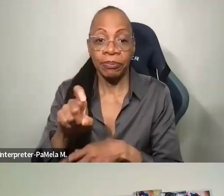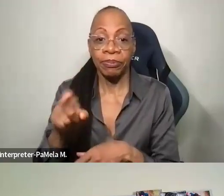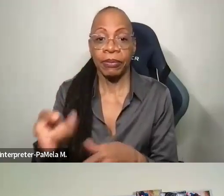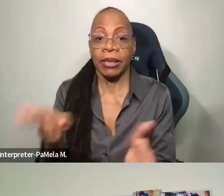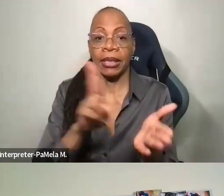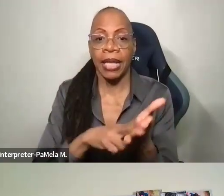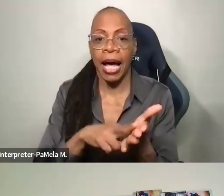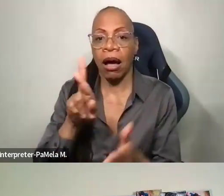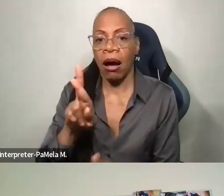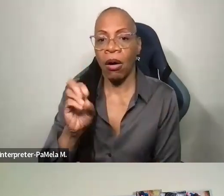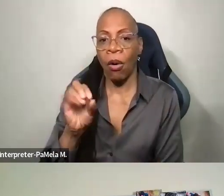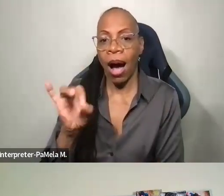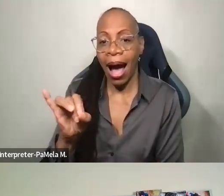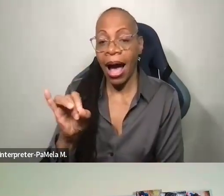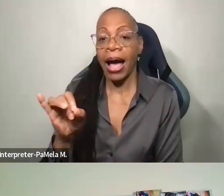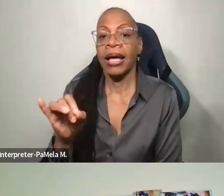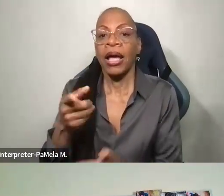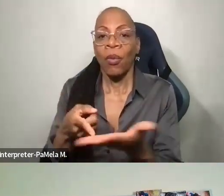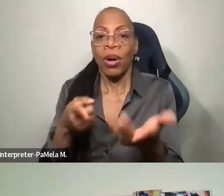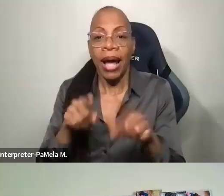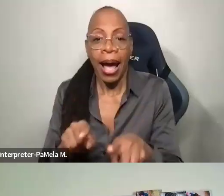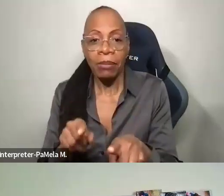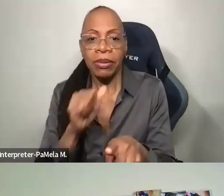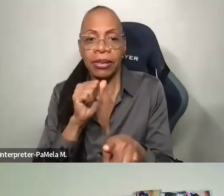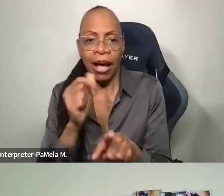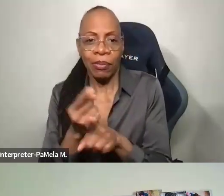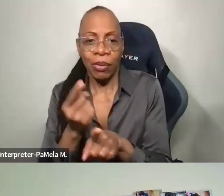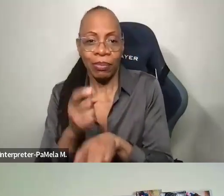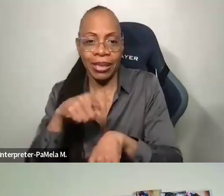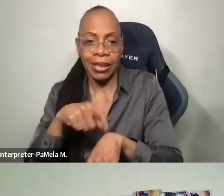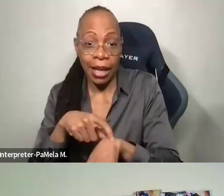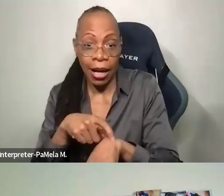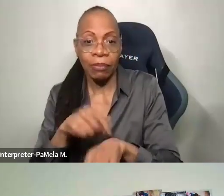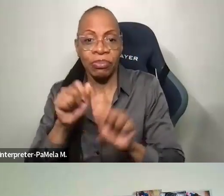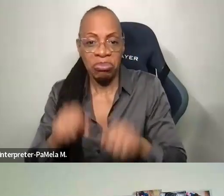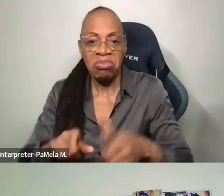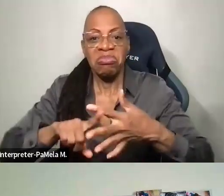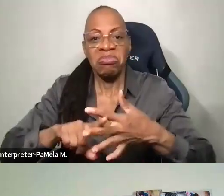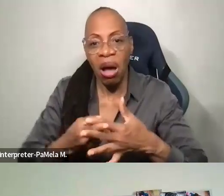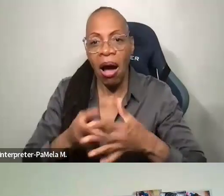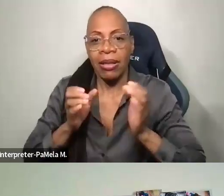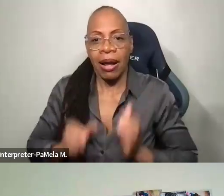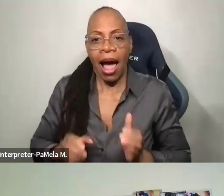there's no identifiable information included in it. And then as you start to build that relationship with the client,